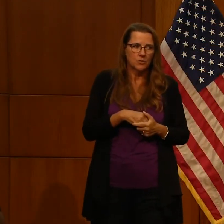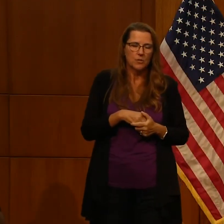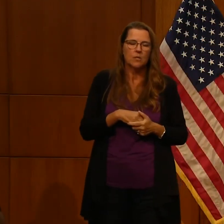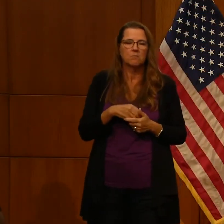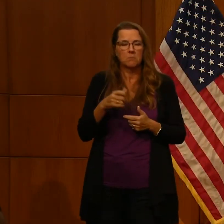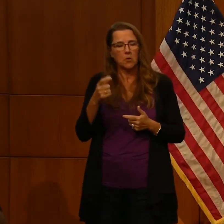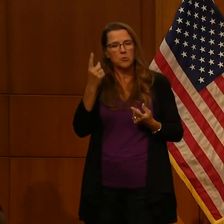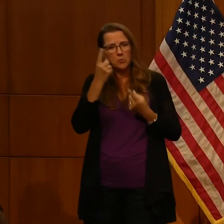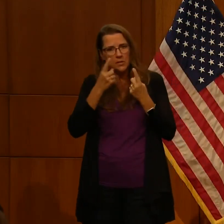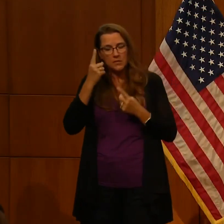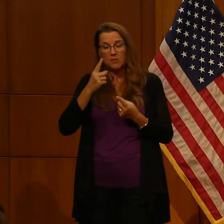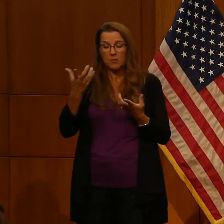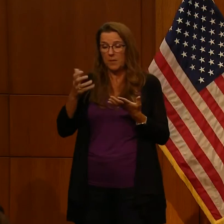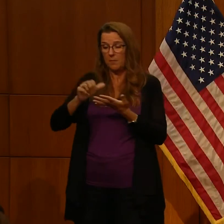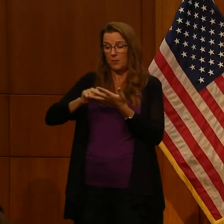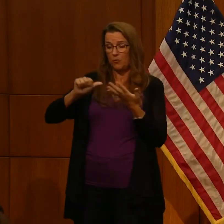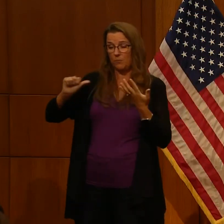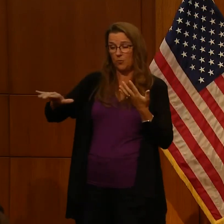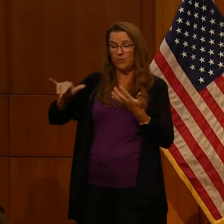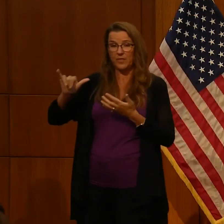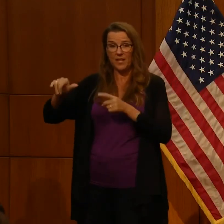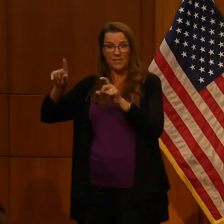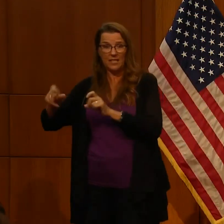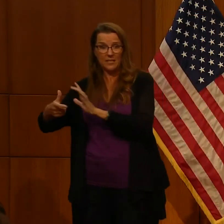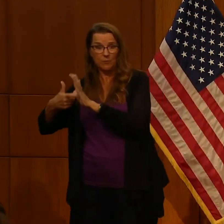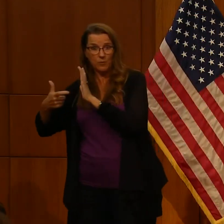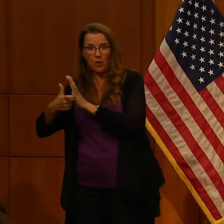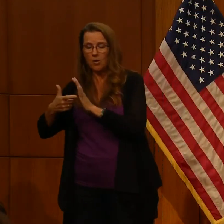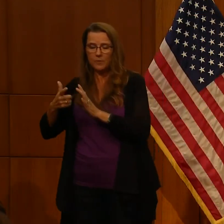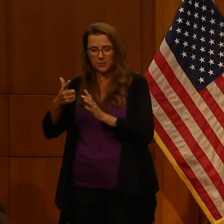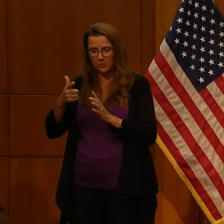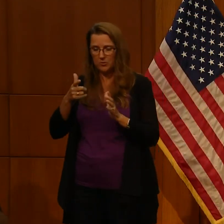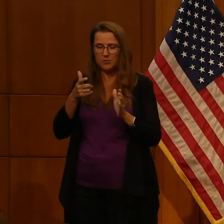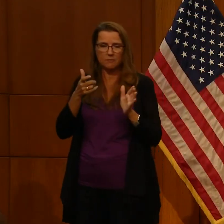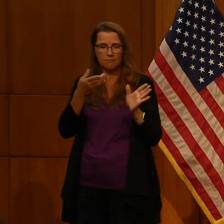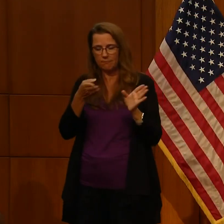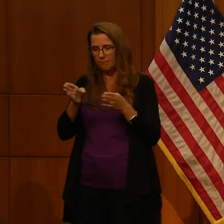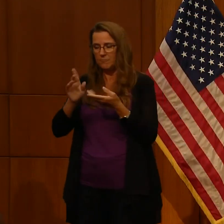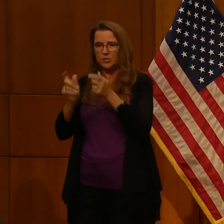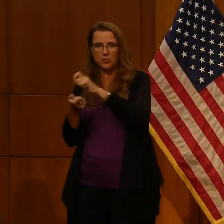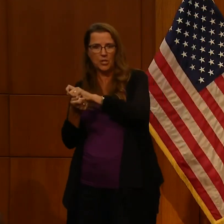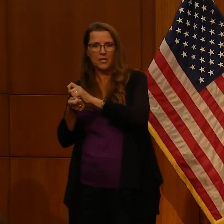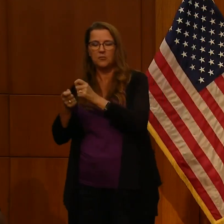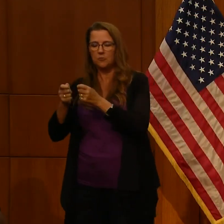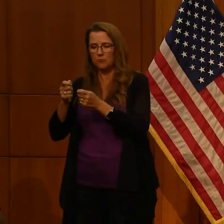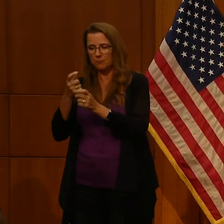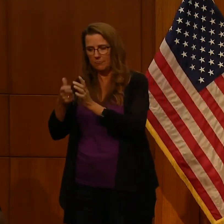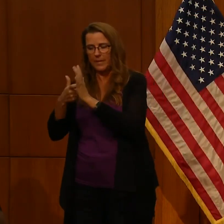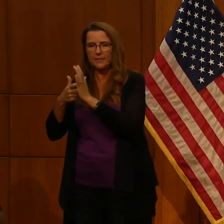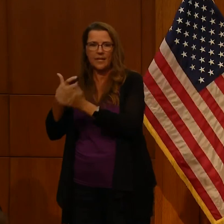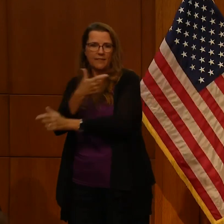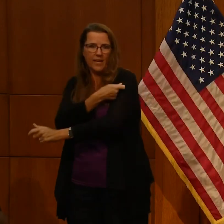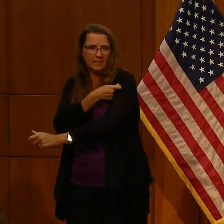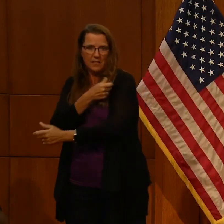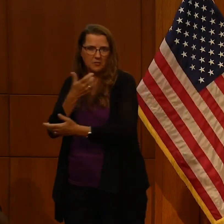WOULD YOU CONSIDER FOLLOWING THE LIKES OF OTHER ORGANIZATIONS AND REMOVING THE